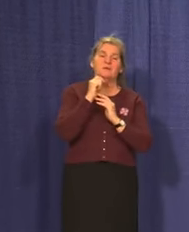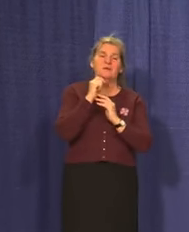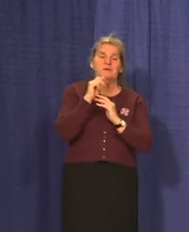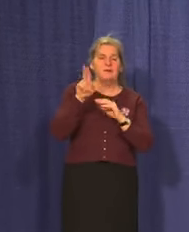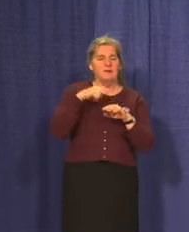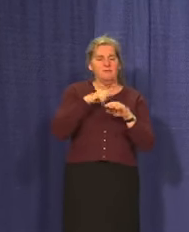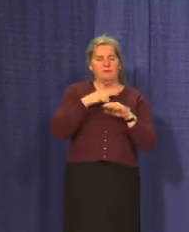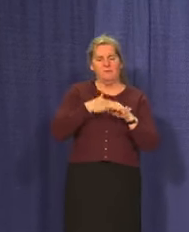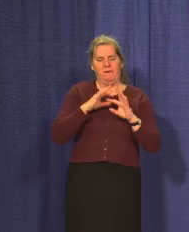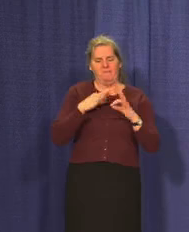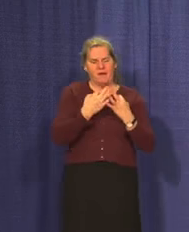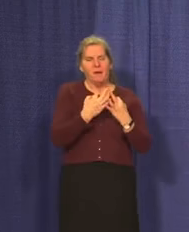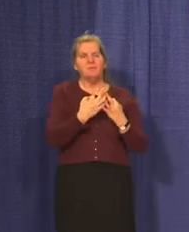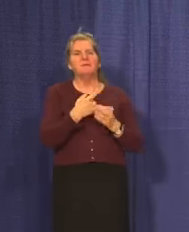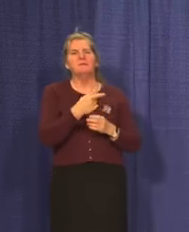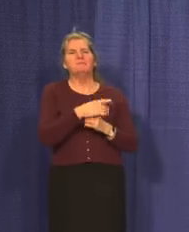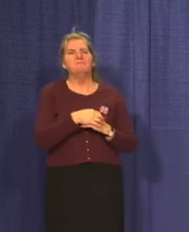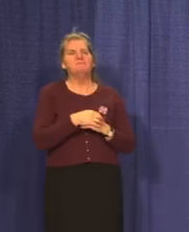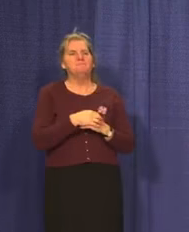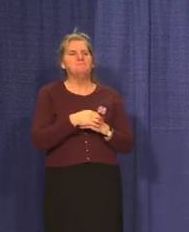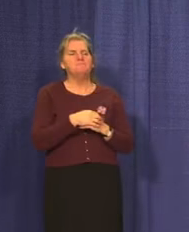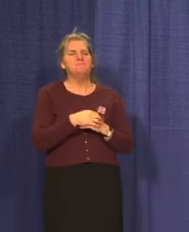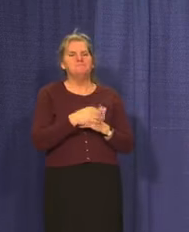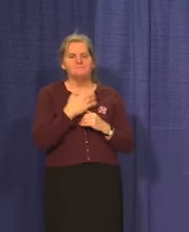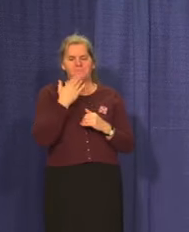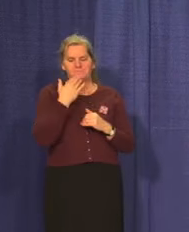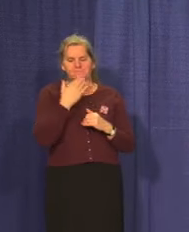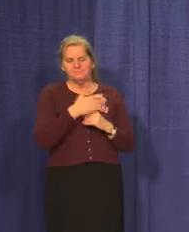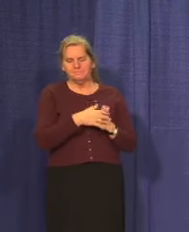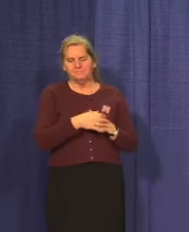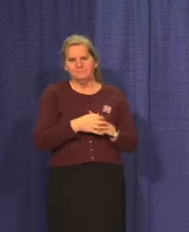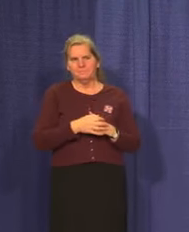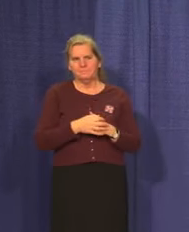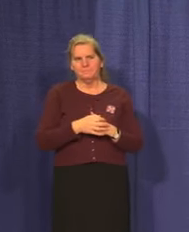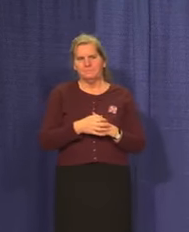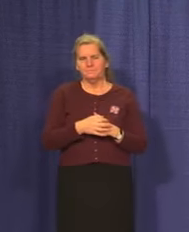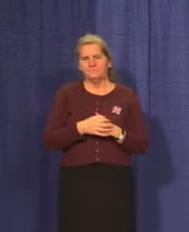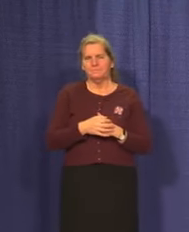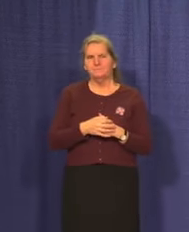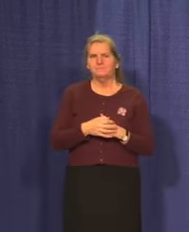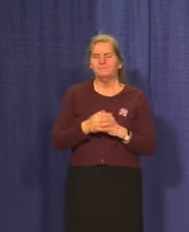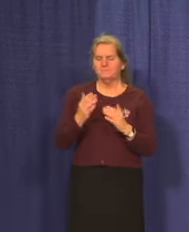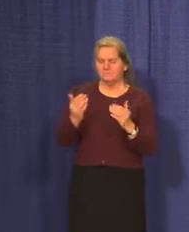THANK YOU. WE WILL NOW MOVE ONTO CLAUDIANE,